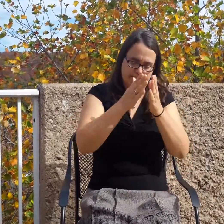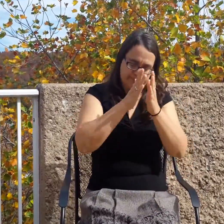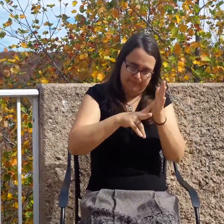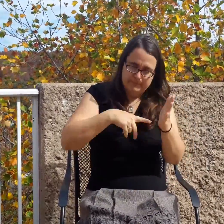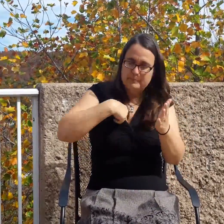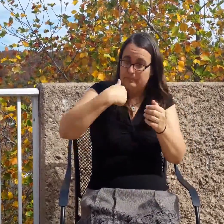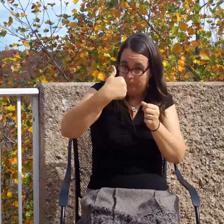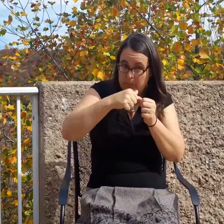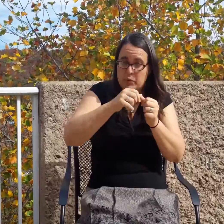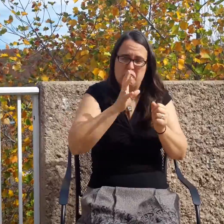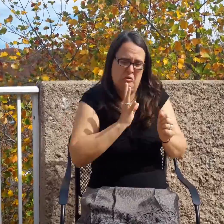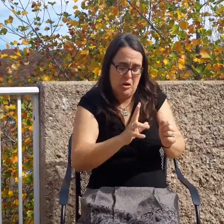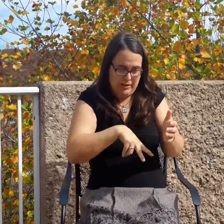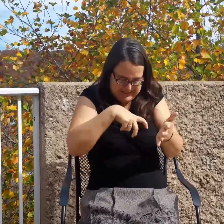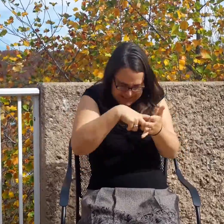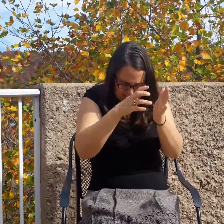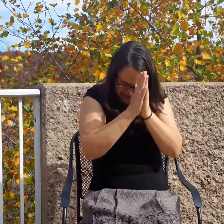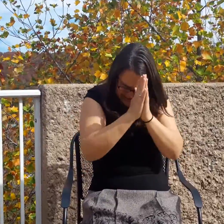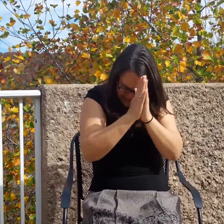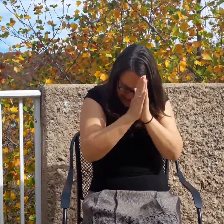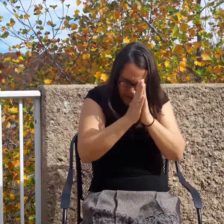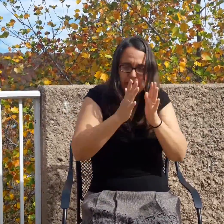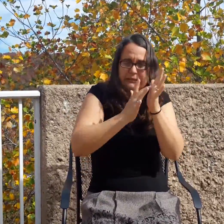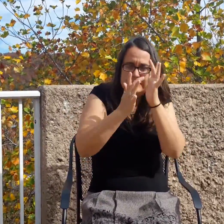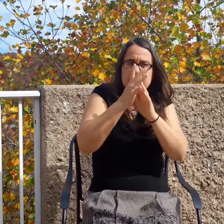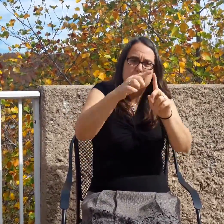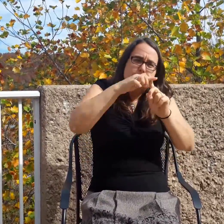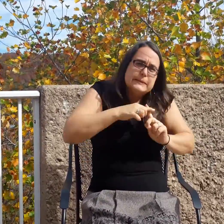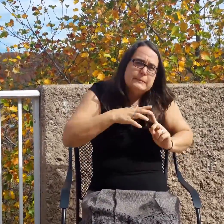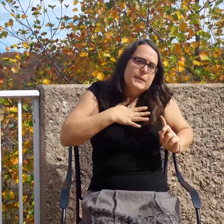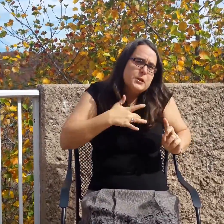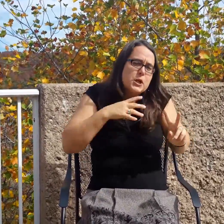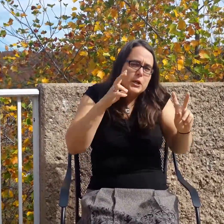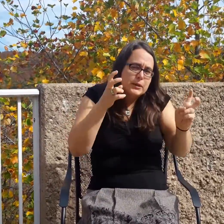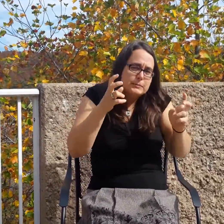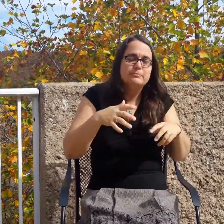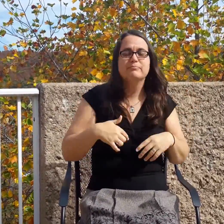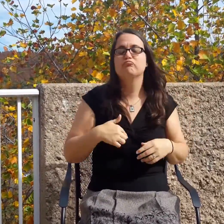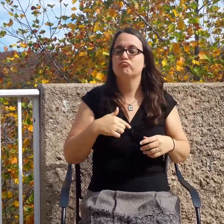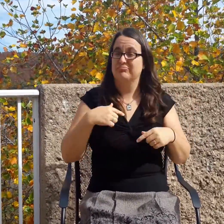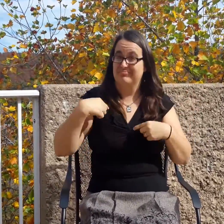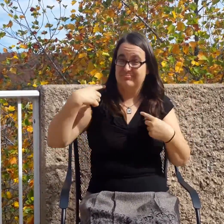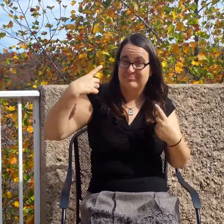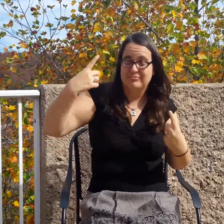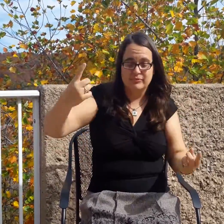I remember at the age of four, kneeling down to pray. And I "asked Jesus into my heart".